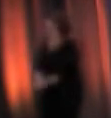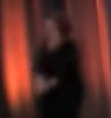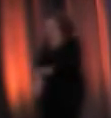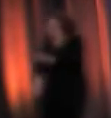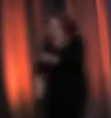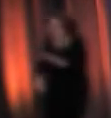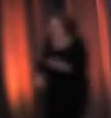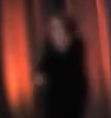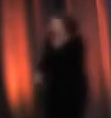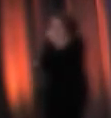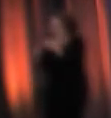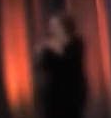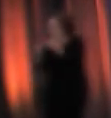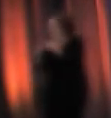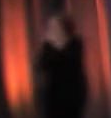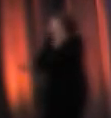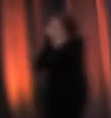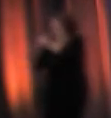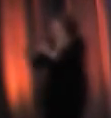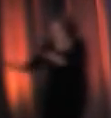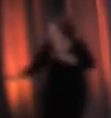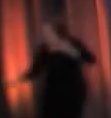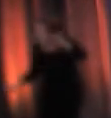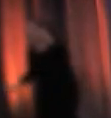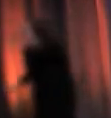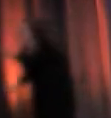I share here a photograph, a stunning dusk